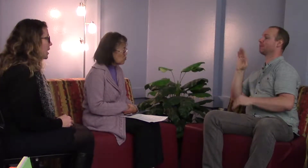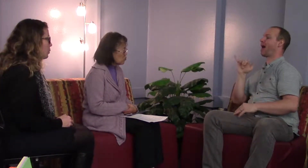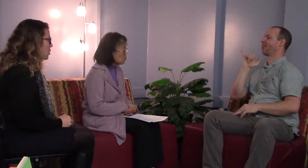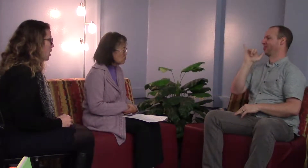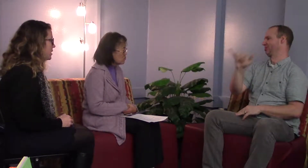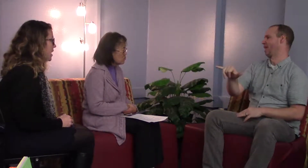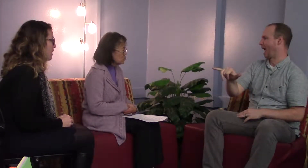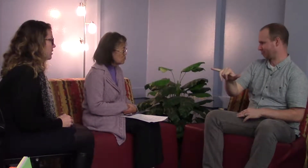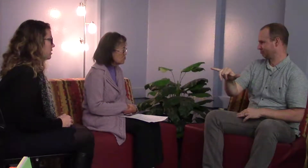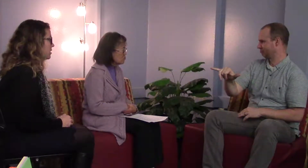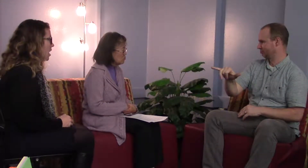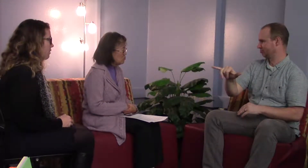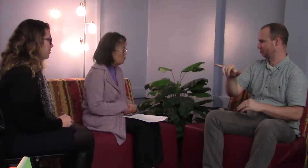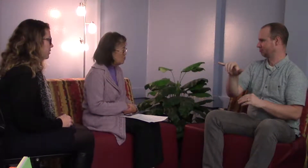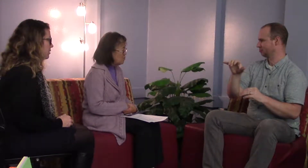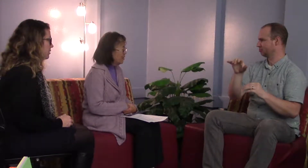they will contact the staff